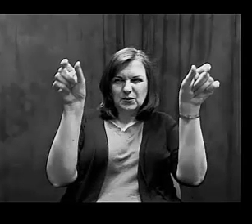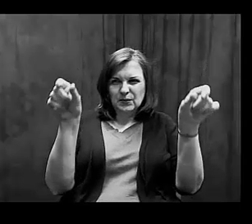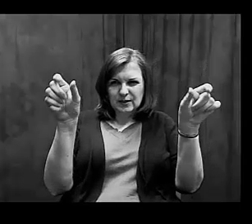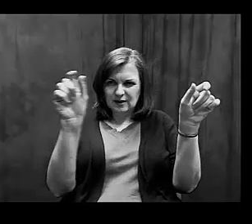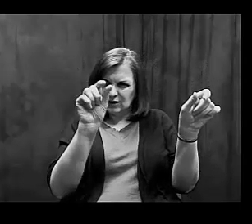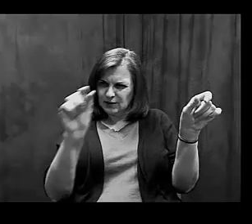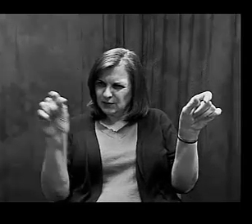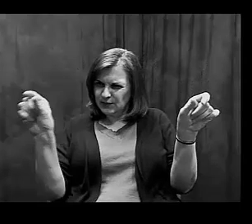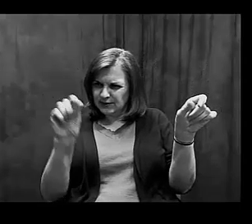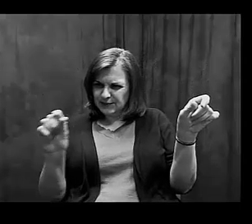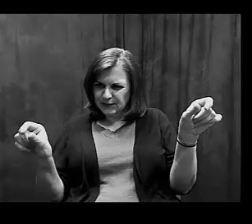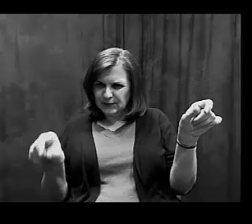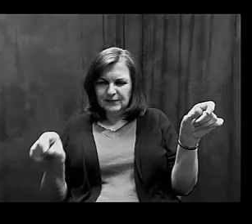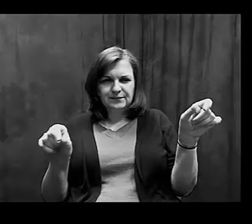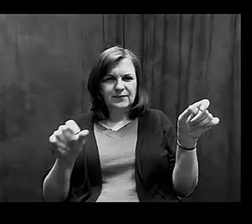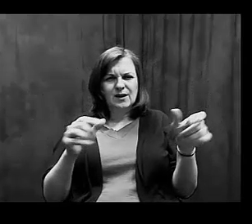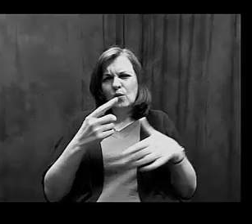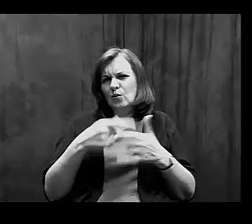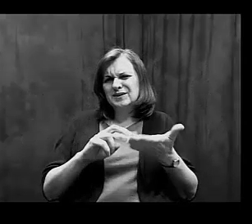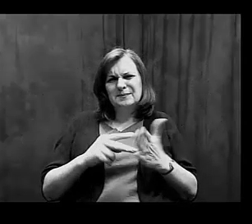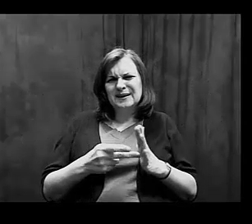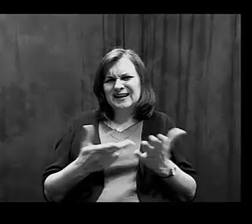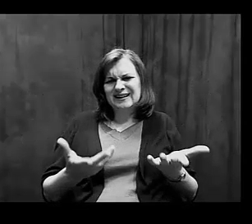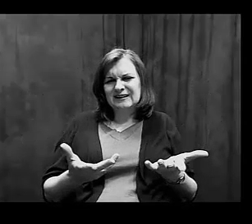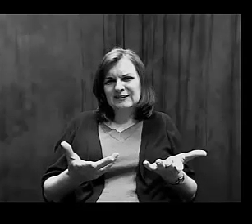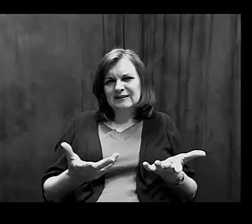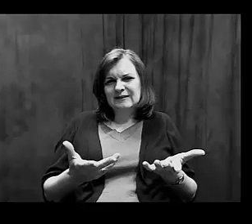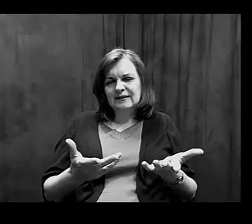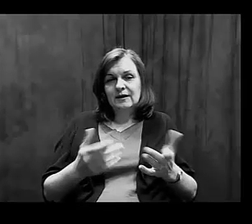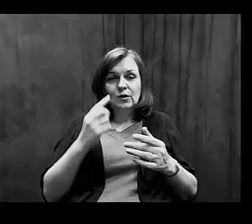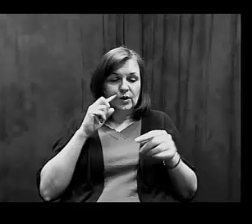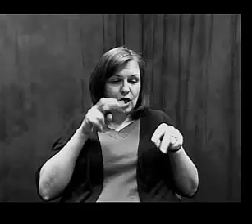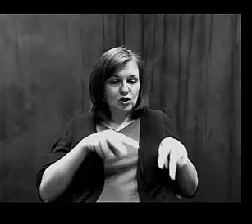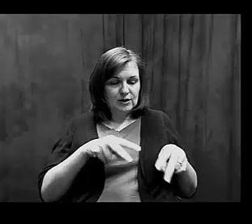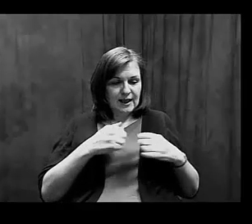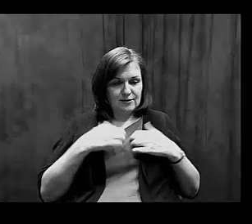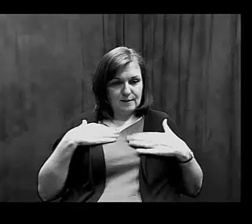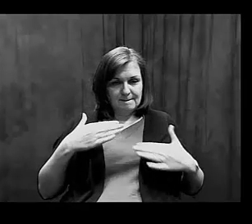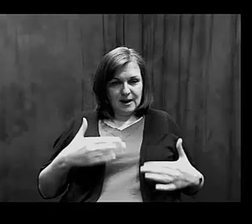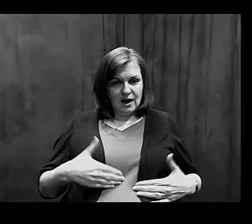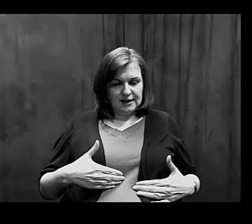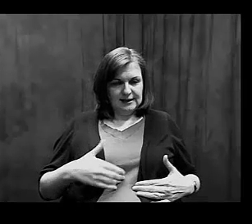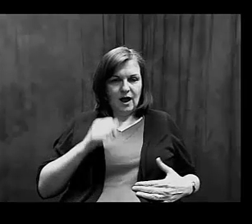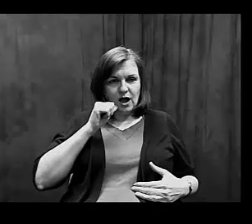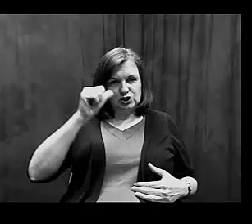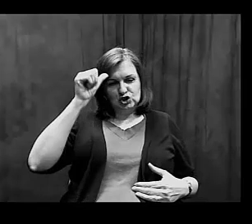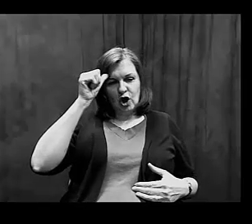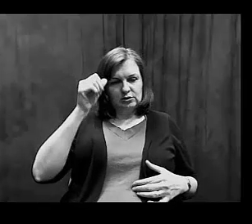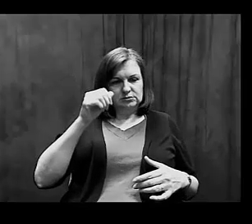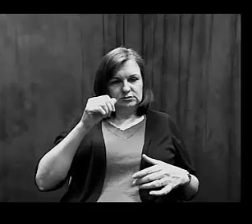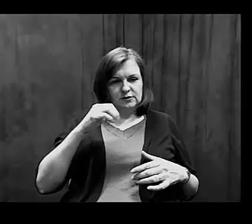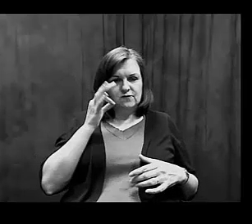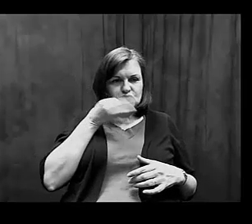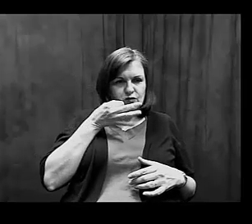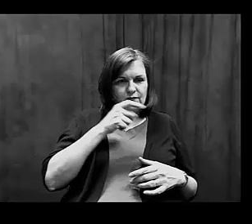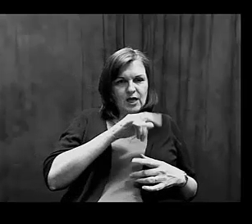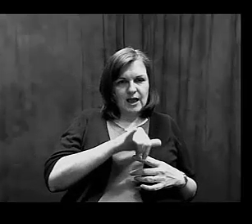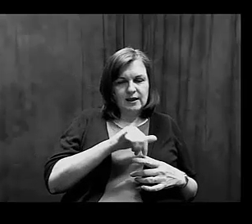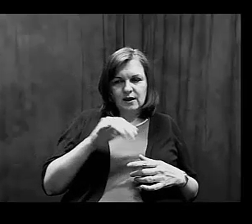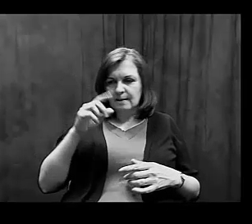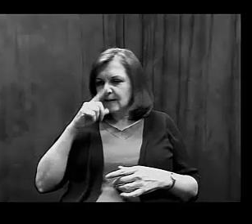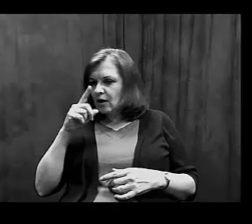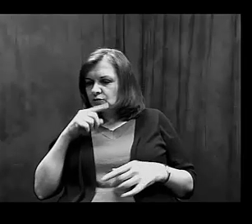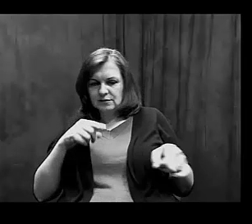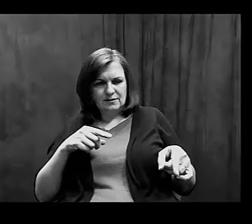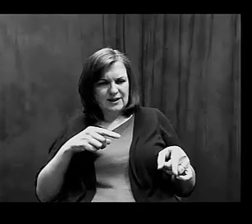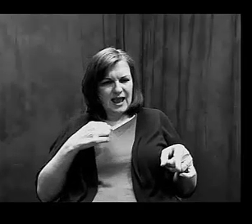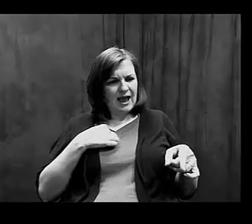well what does that mean?? When I actually come down and look in my adult organisms I've got orange here and orange here.